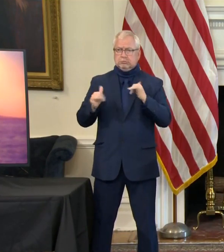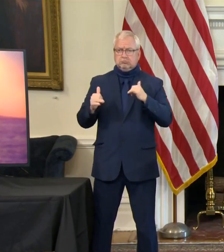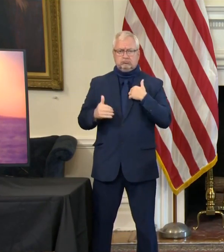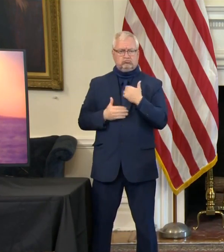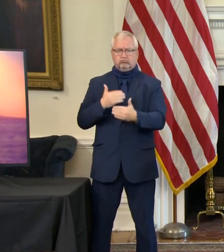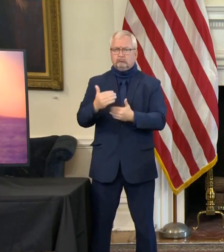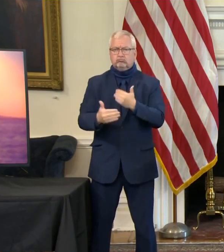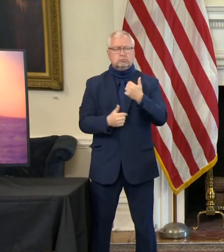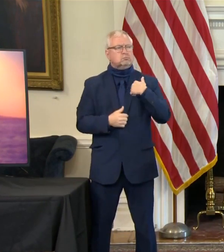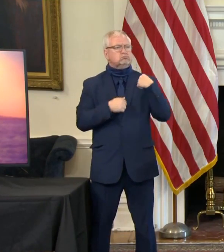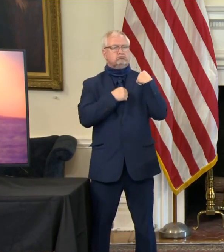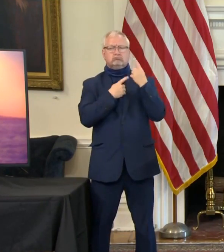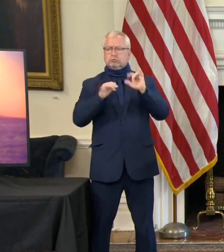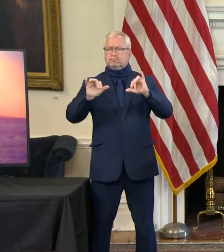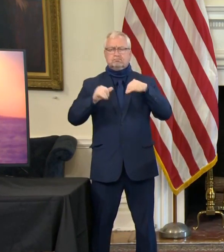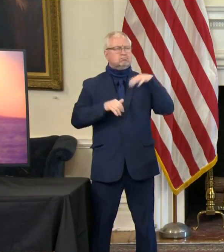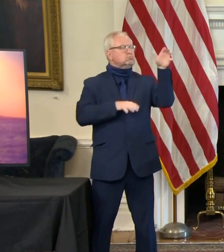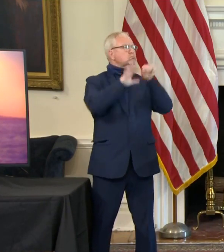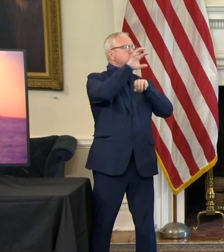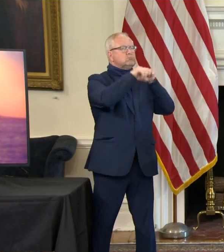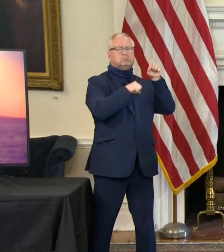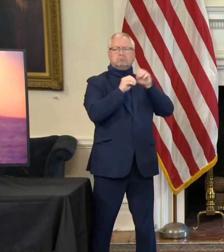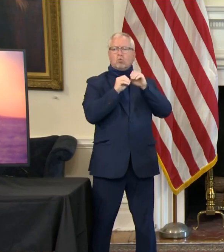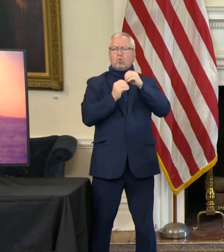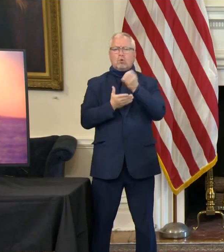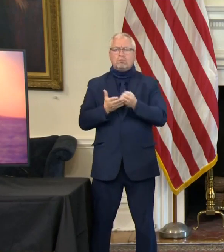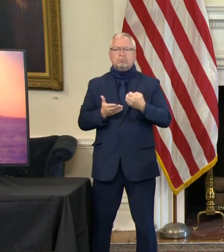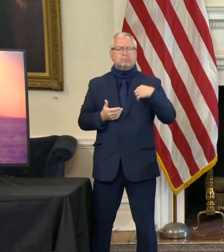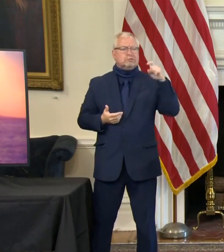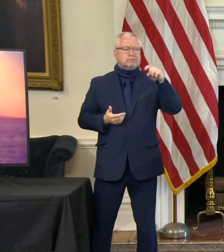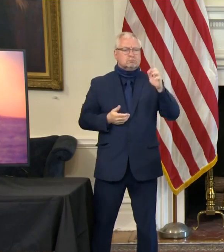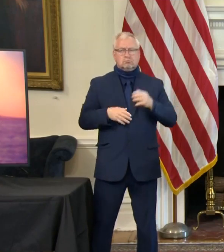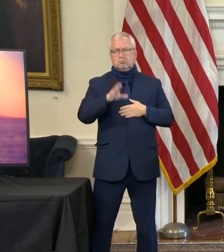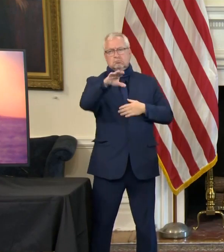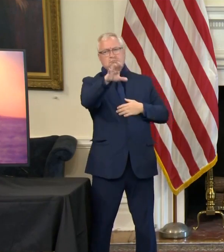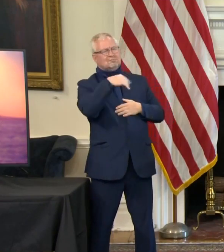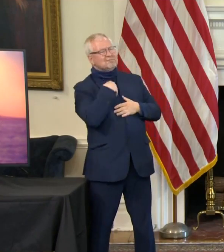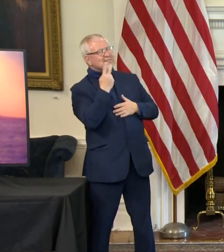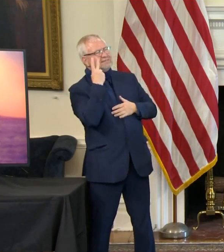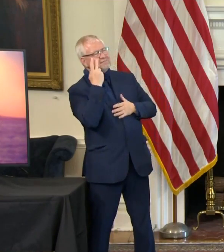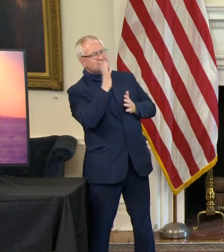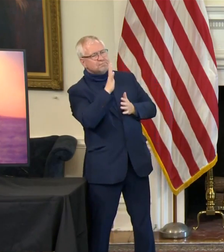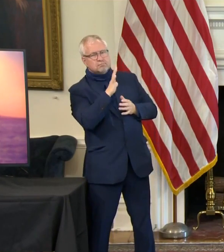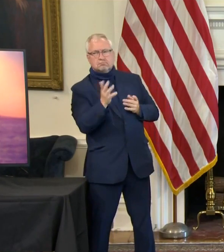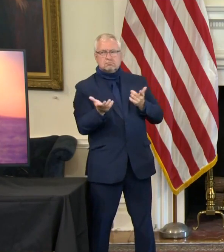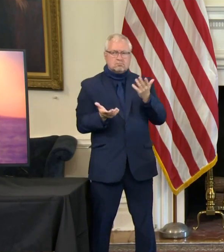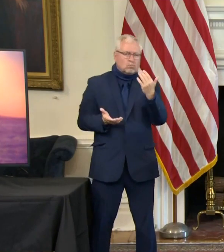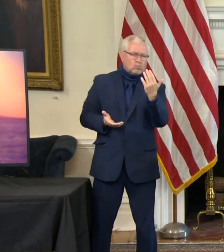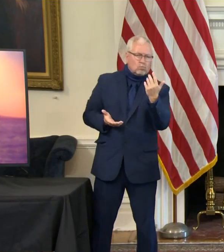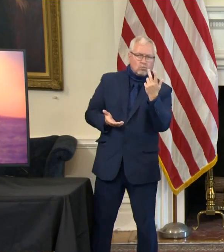THERE ARE MULTIPLE COMPONENTS AS I ANNOUNCED AND WE HAVE BEEN ACQUIRING THEM OVER THE PAST MONTH SINCE I ANNOUNCED.